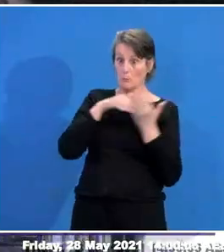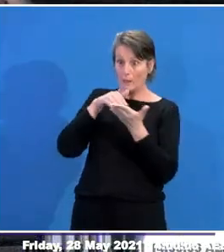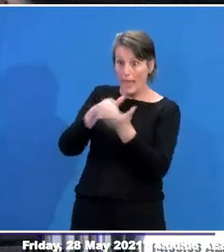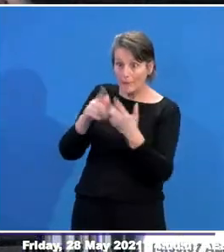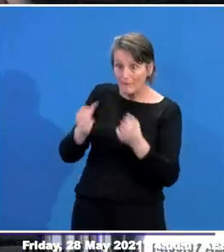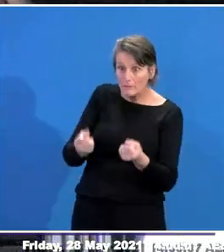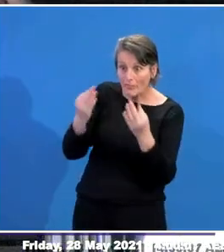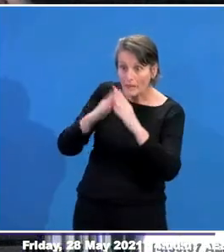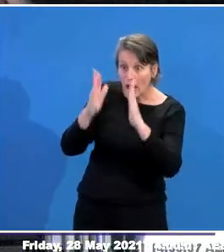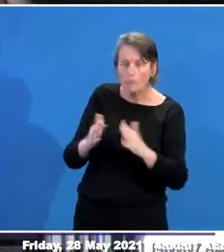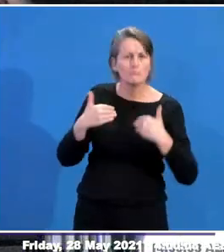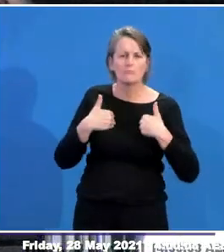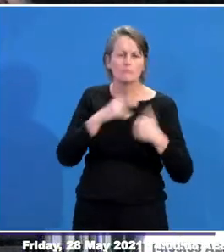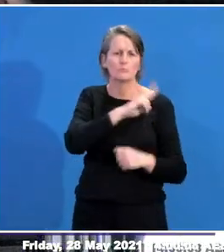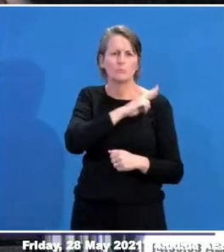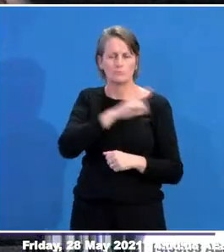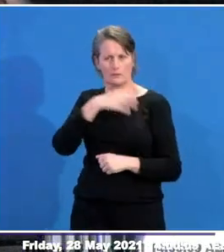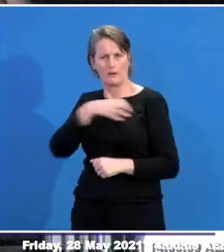And there is no funding category for people with a